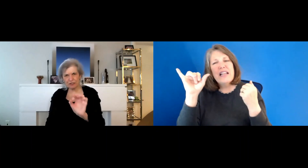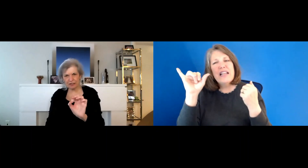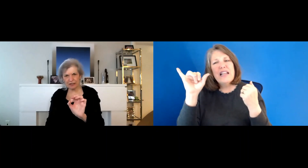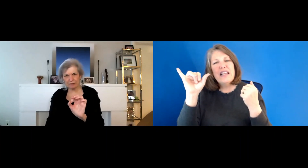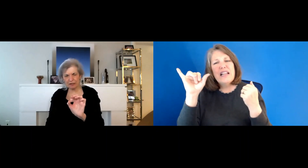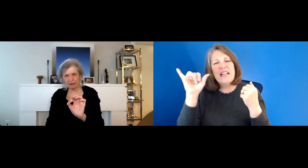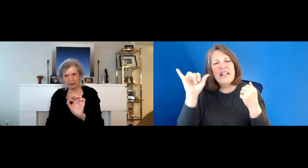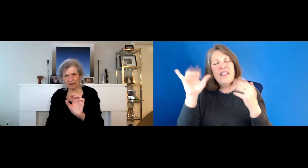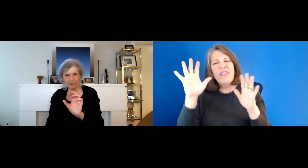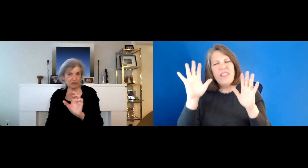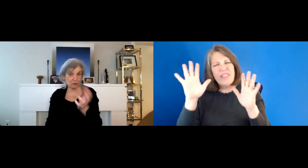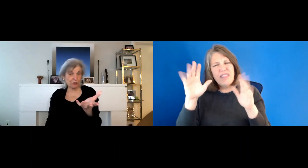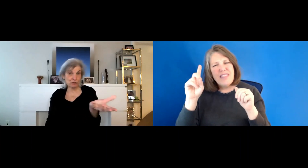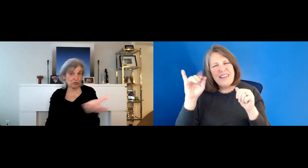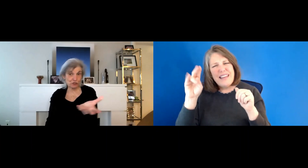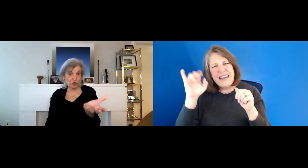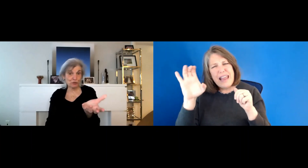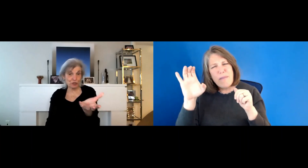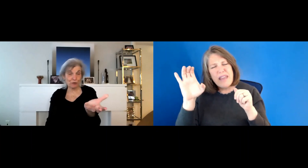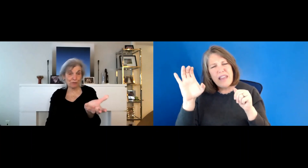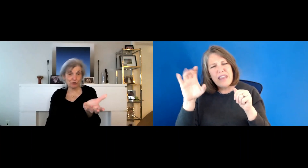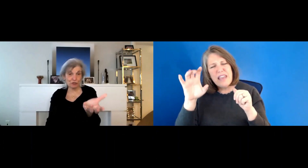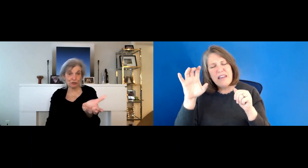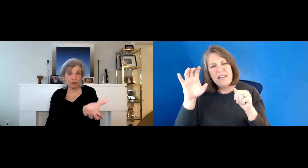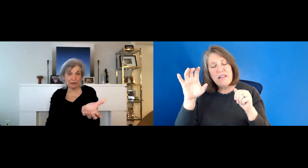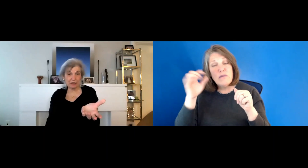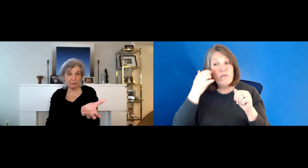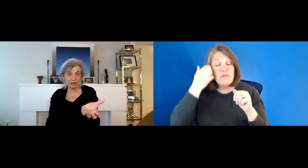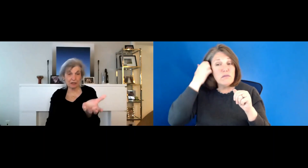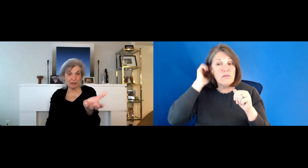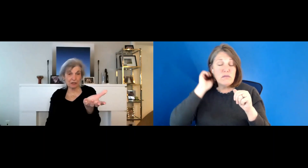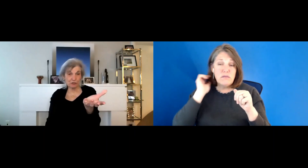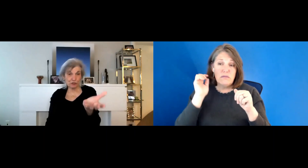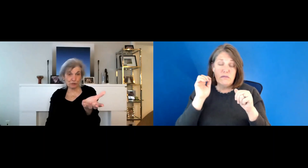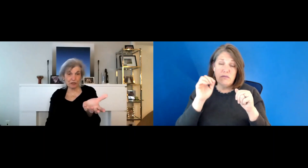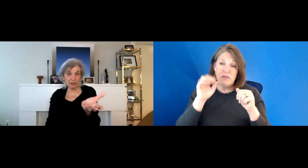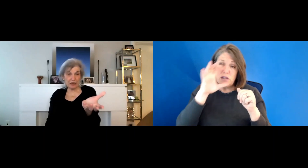dynamic and the socio- emotional dynamic should really